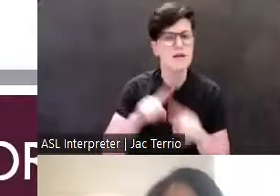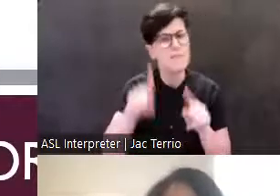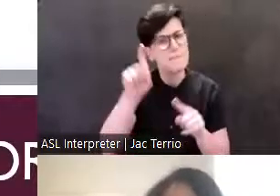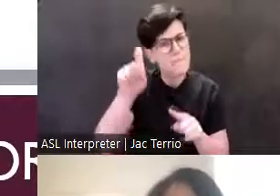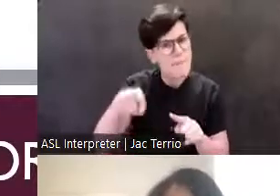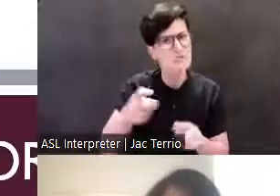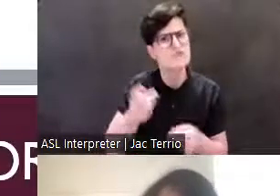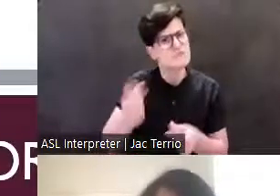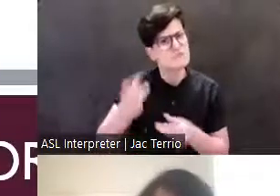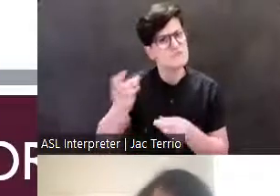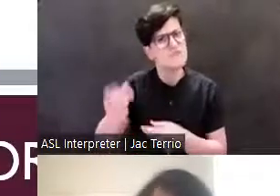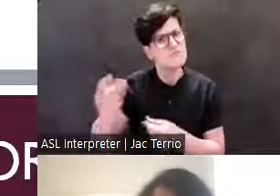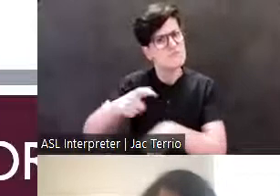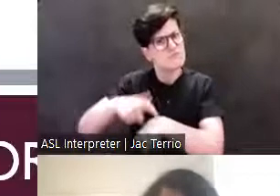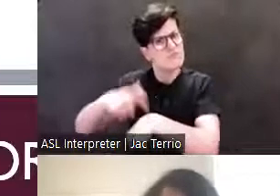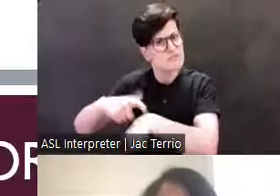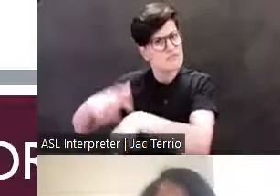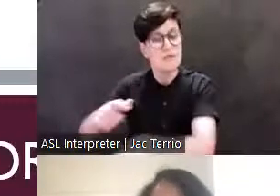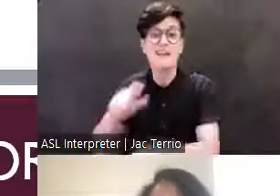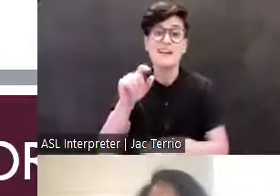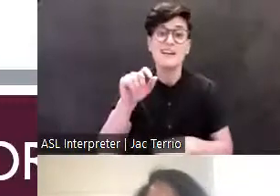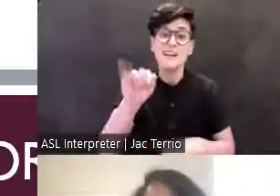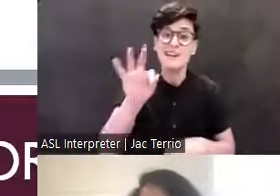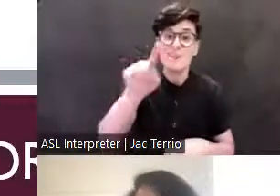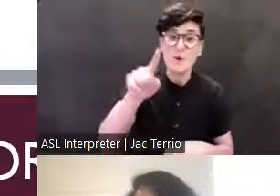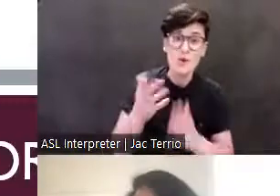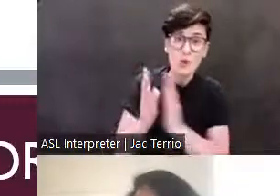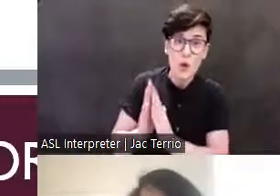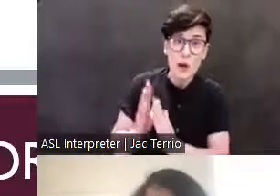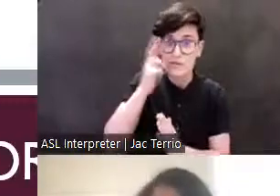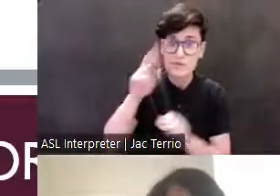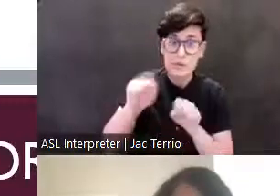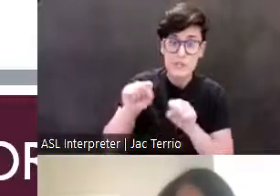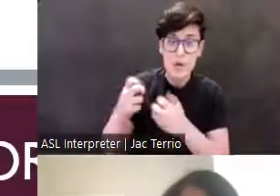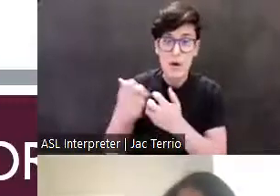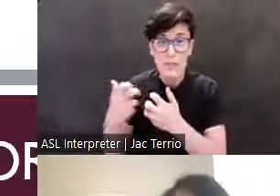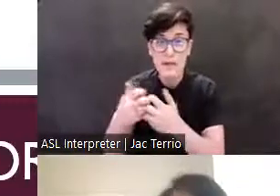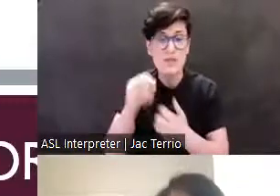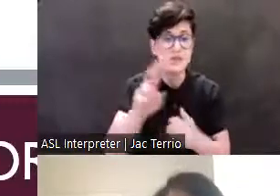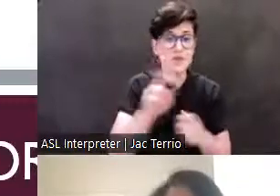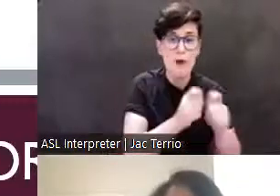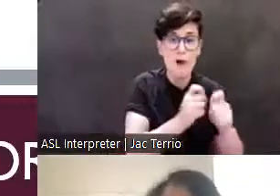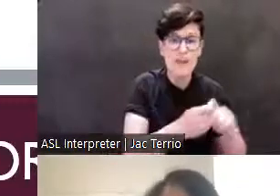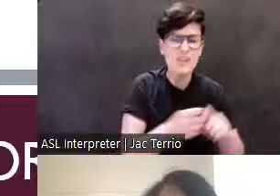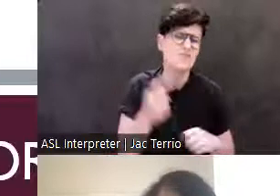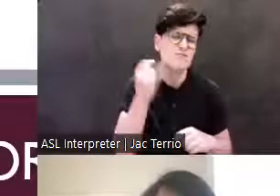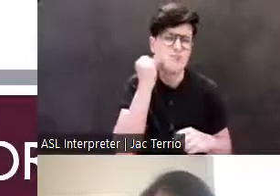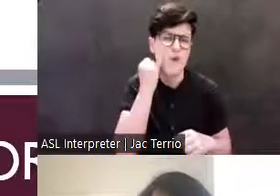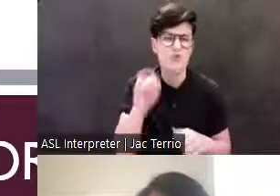If you put in a request for a reasonable accommodation or modification on June 1st, they need to